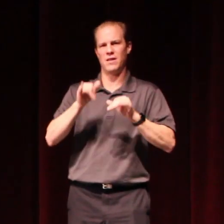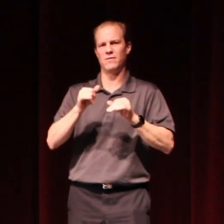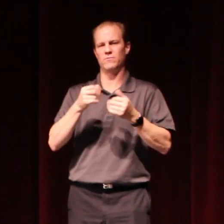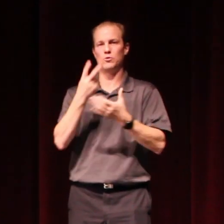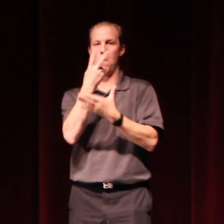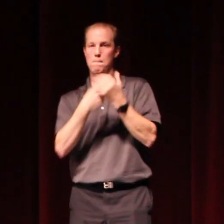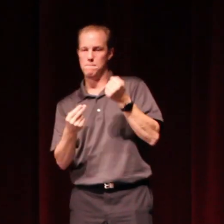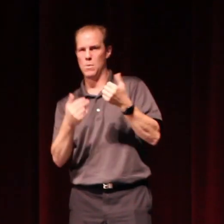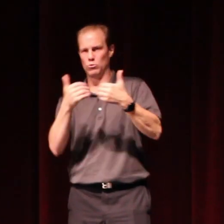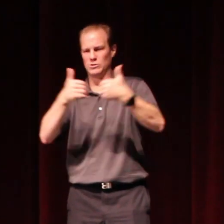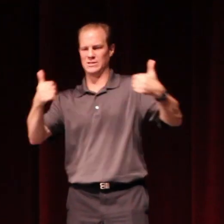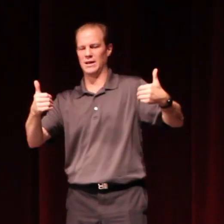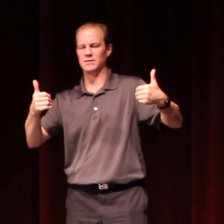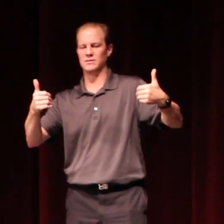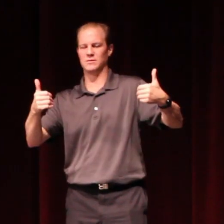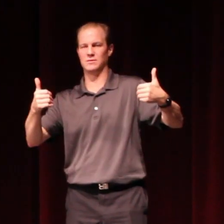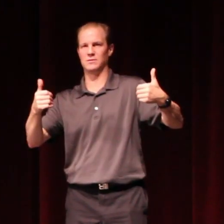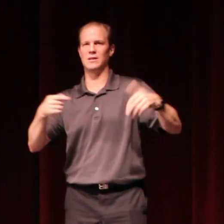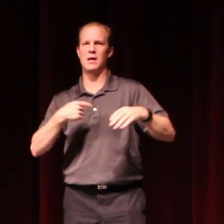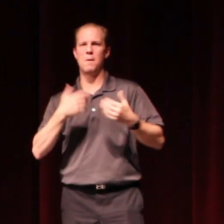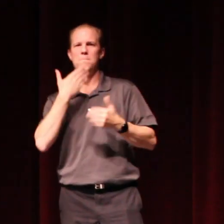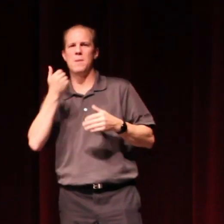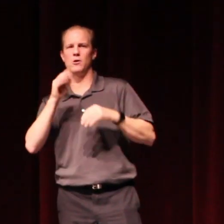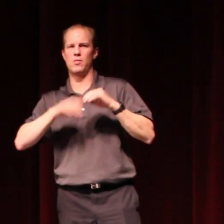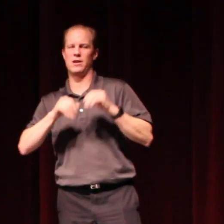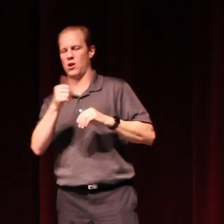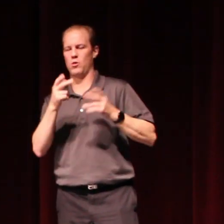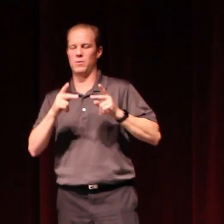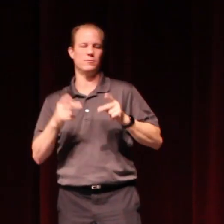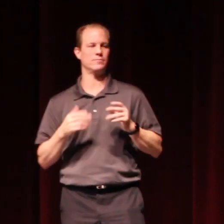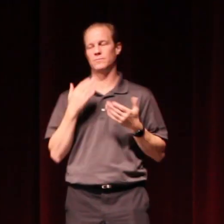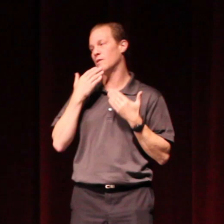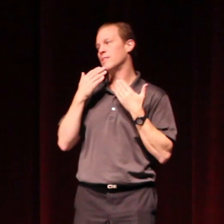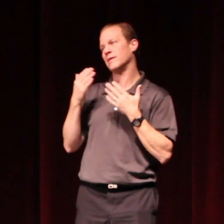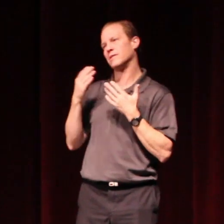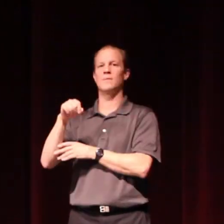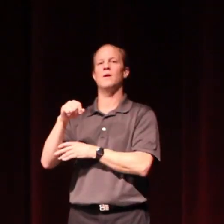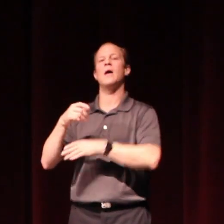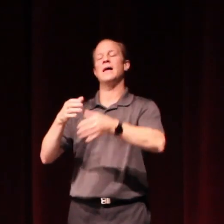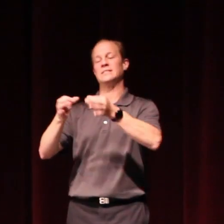the equation, better than anyone else. Thank you, next we will hear from-